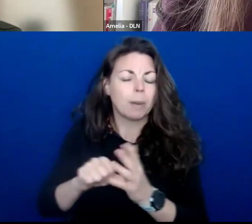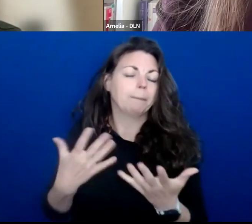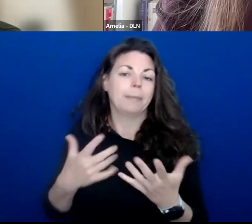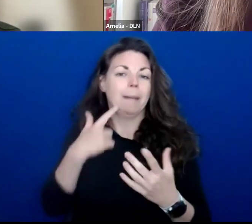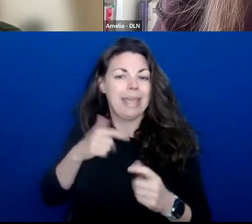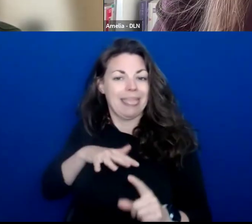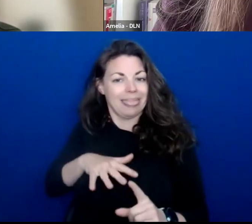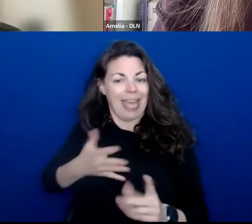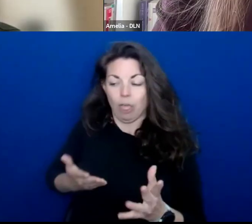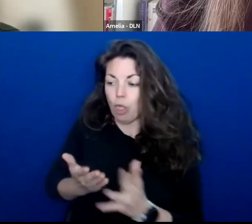and I hope you have a great session.